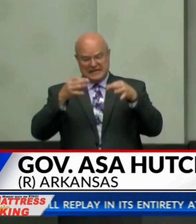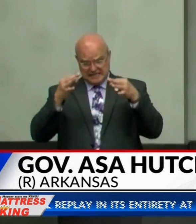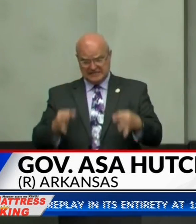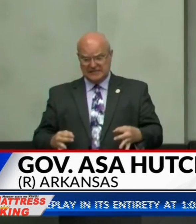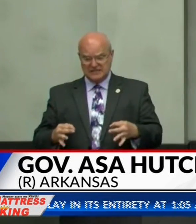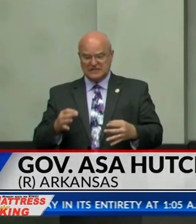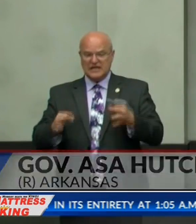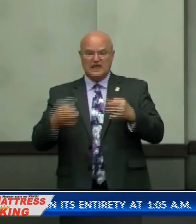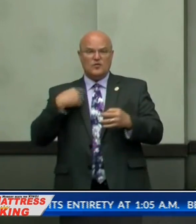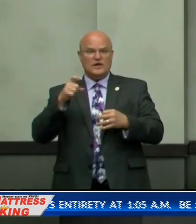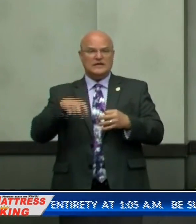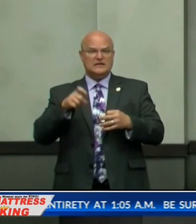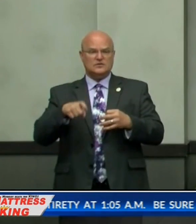WORKING VERY WELL, WE